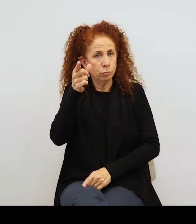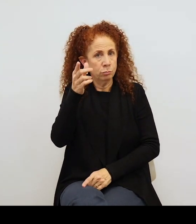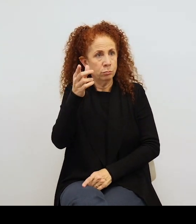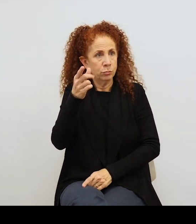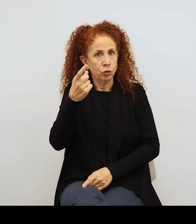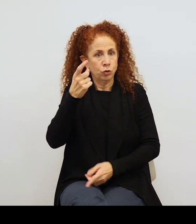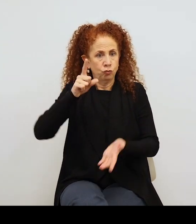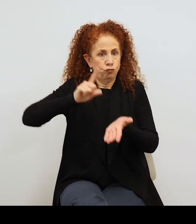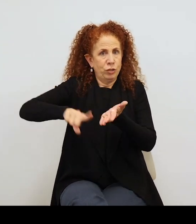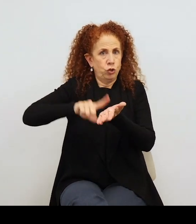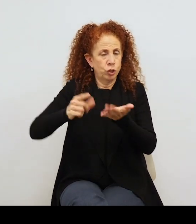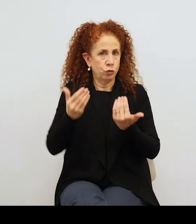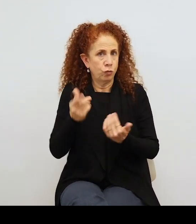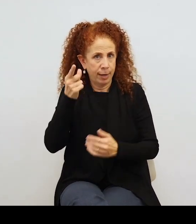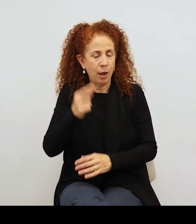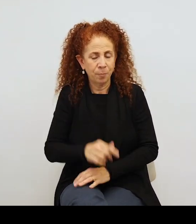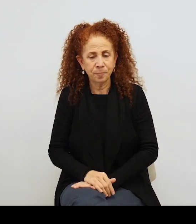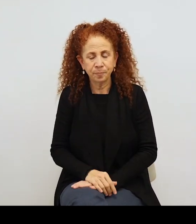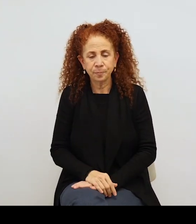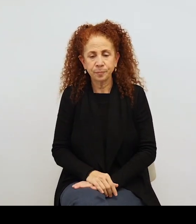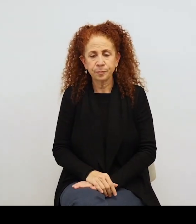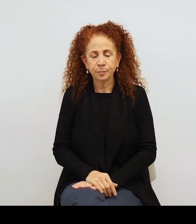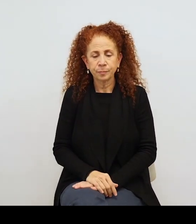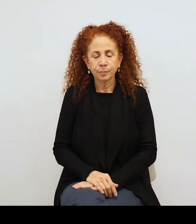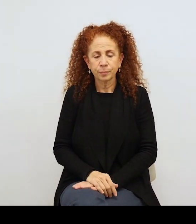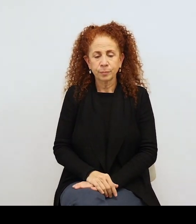researching and considering.